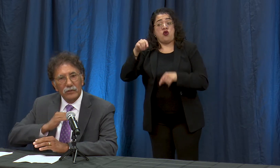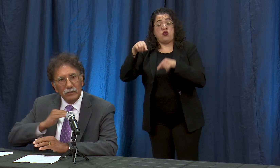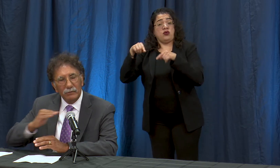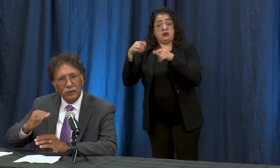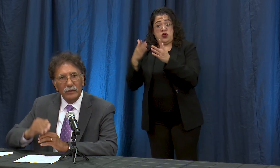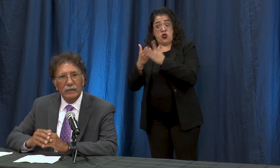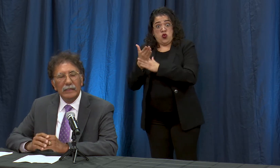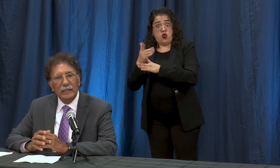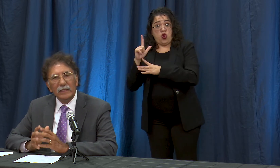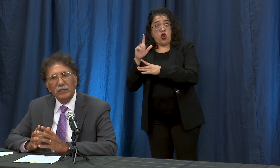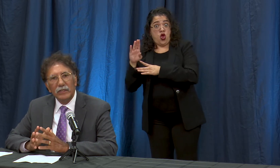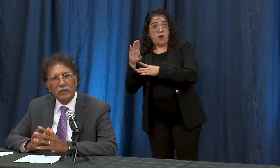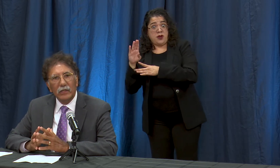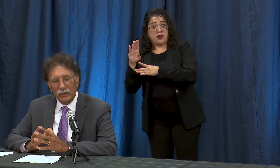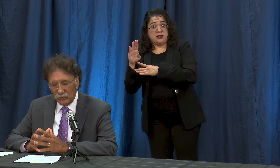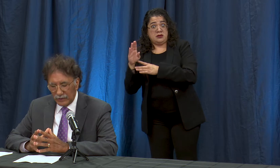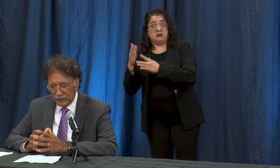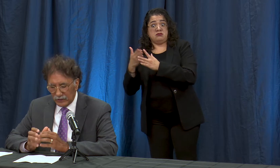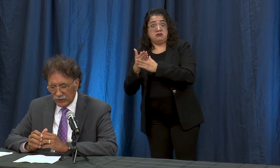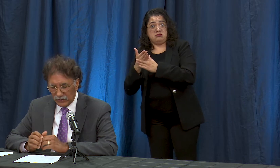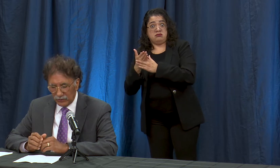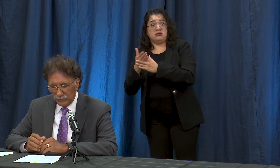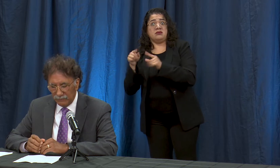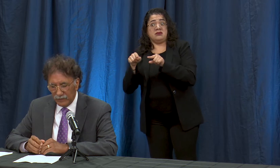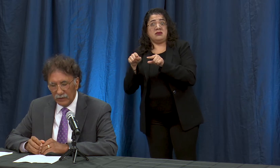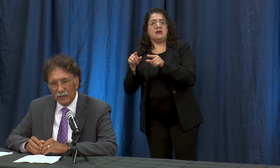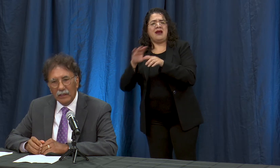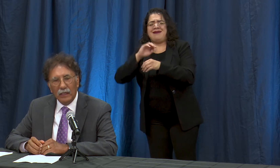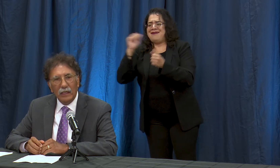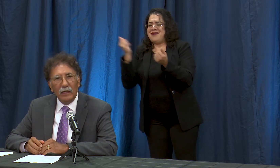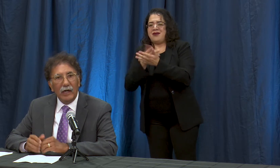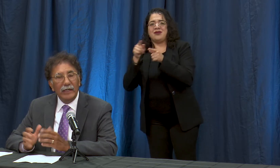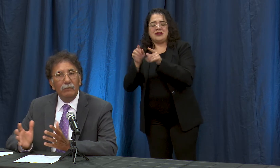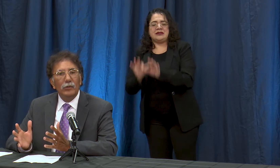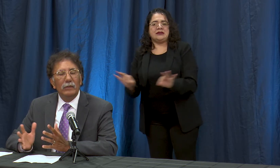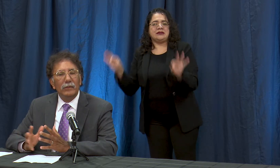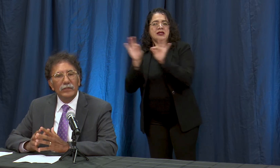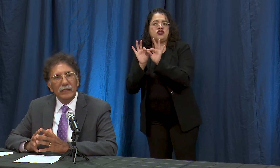through the port is considered cargo that is essential. Our April numbers in